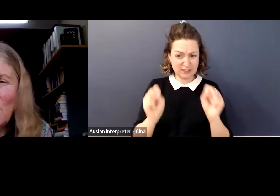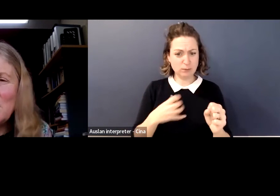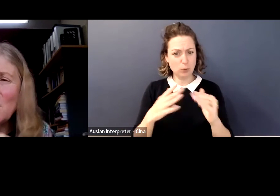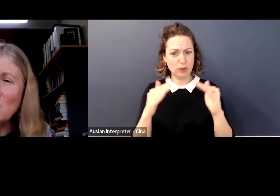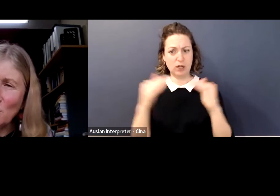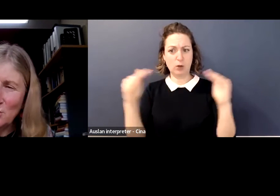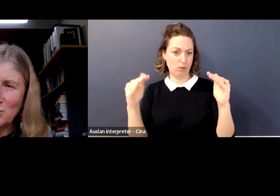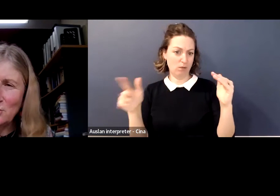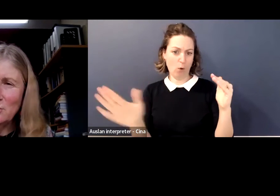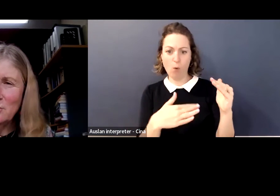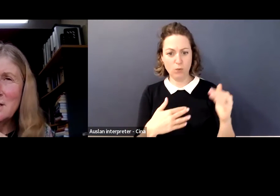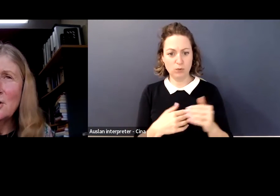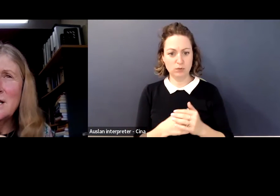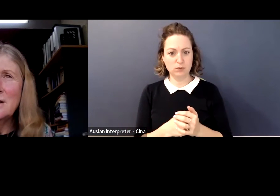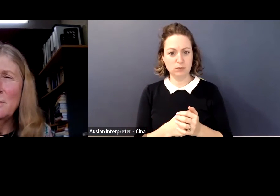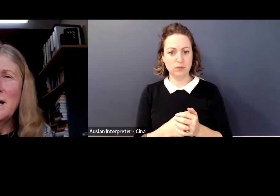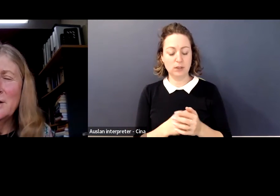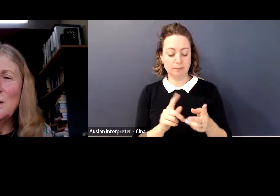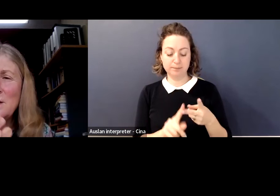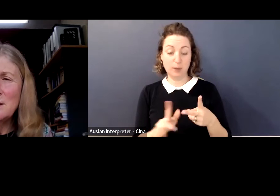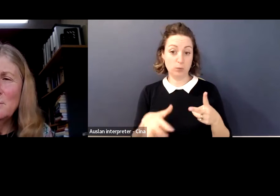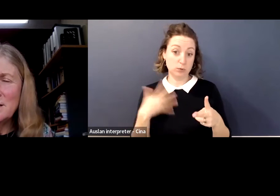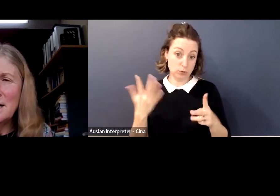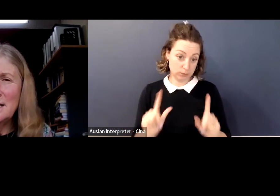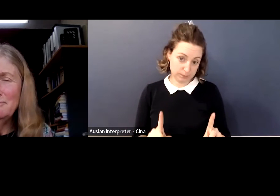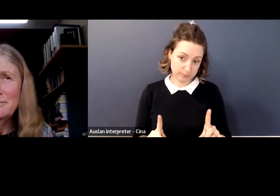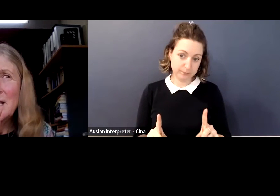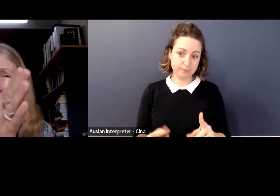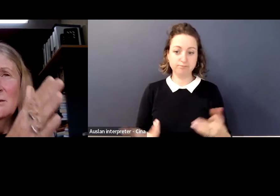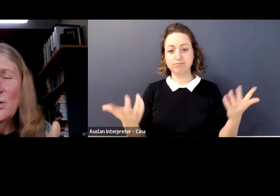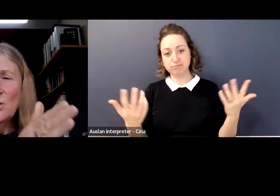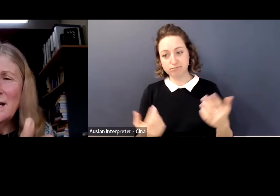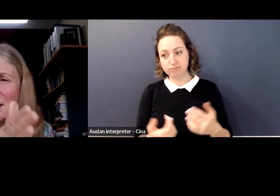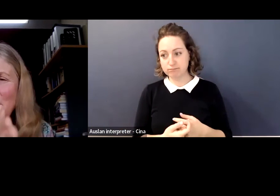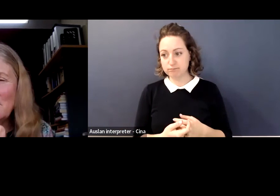what we don't want to do is go down the path where we simply say, poor academic